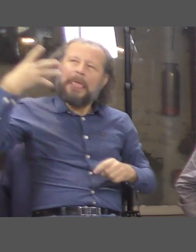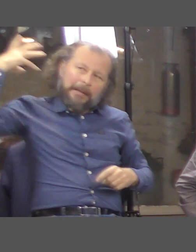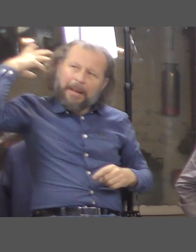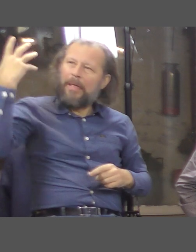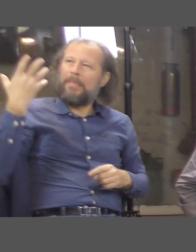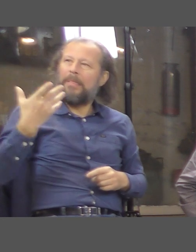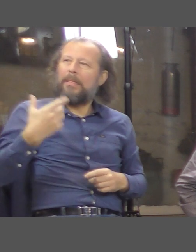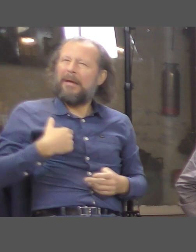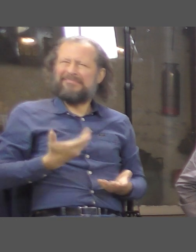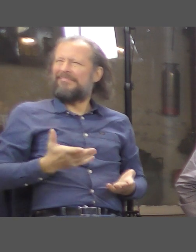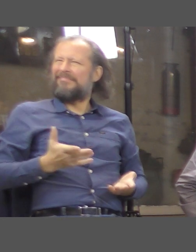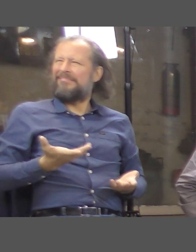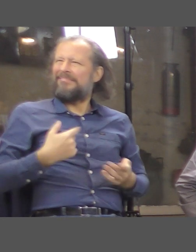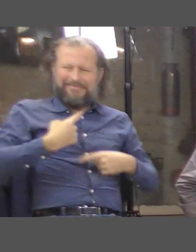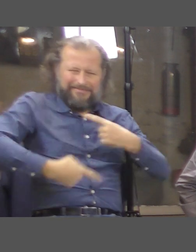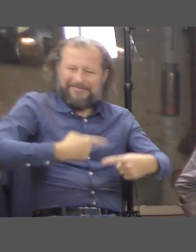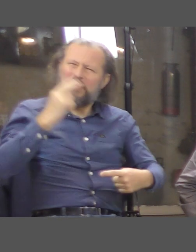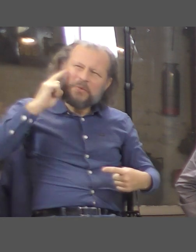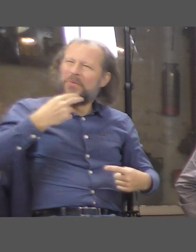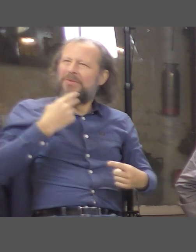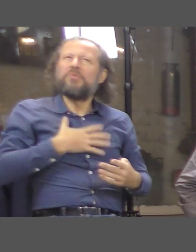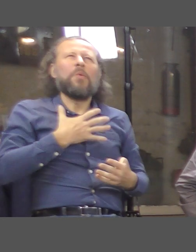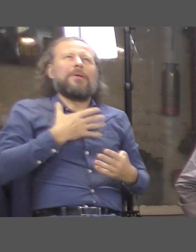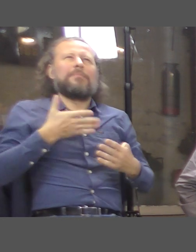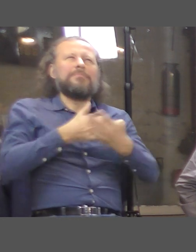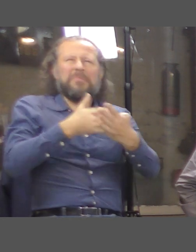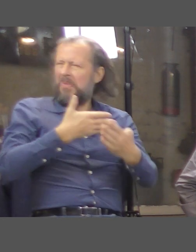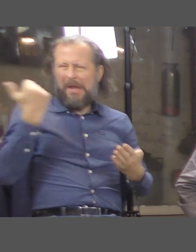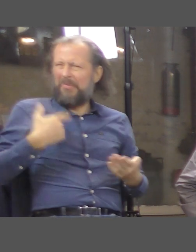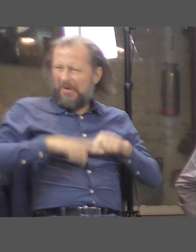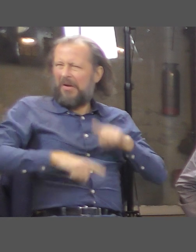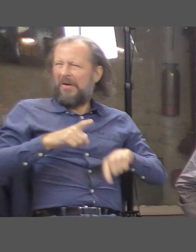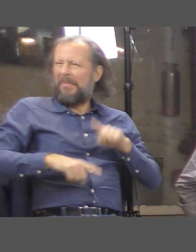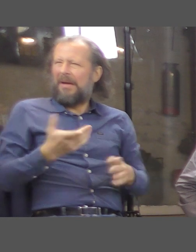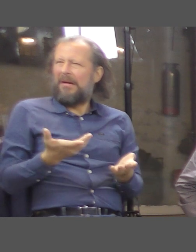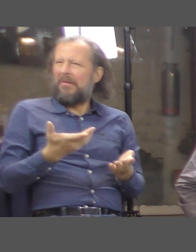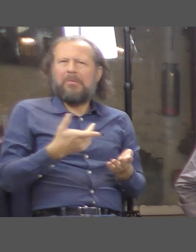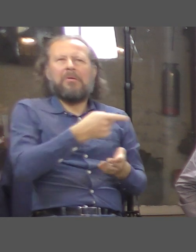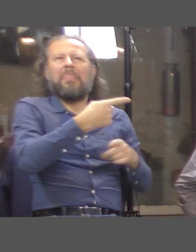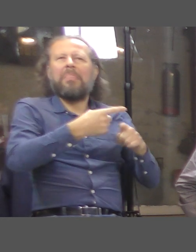My mother-in-law urged us to get an implant, I was generationally I'm deaf. I don't feel that these barriers are